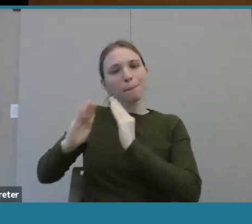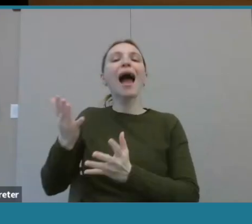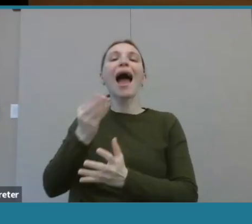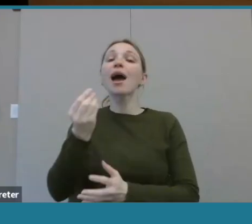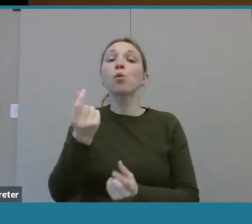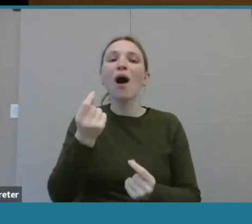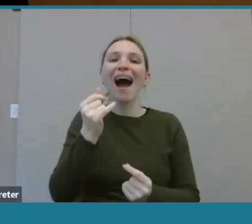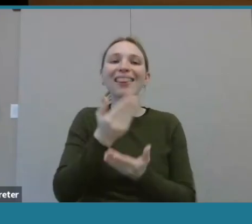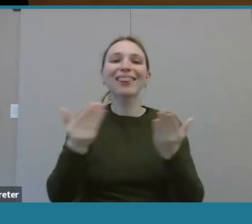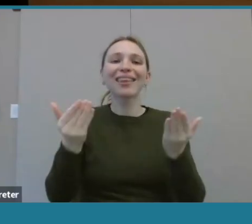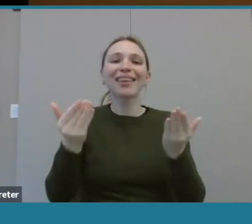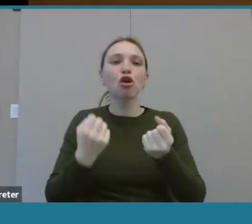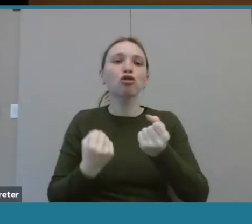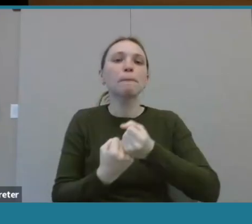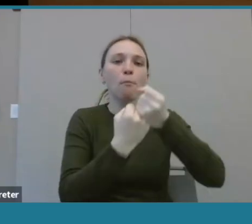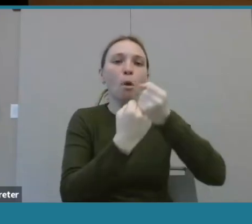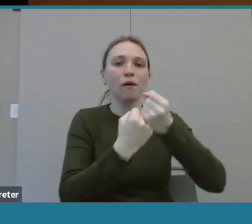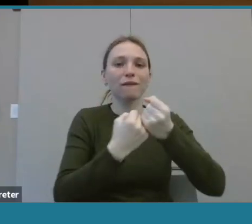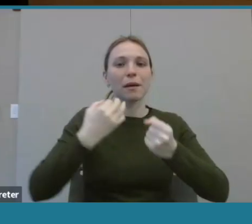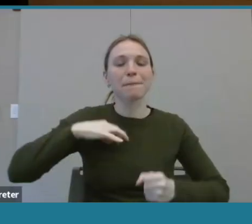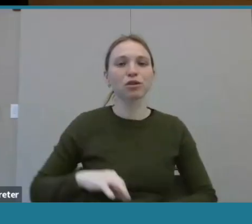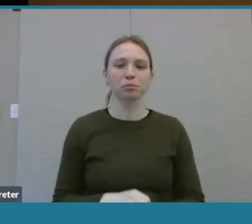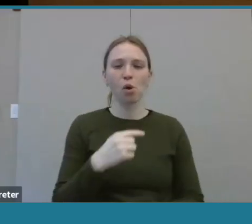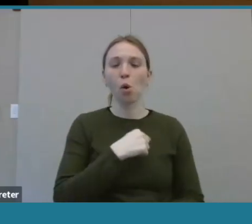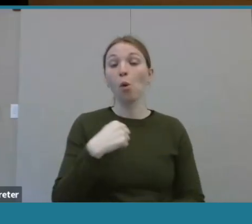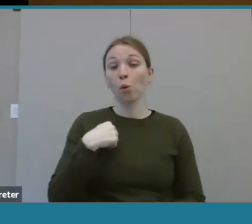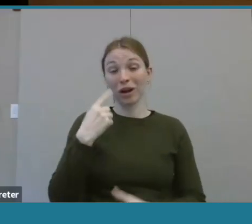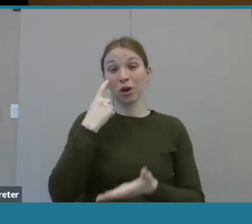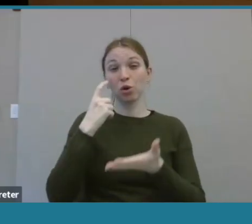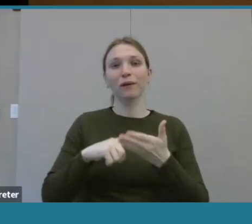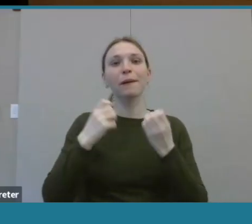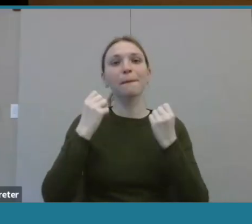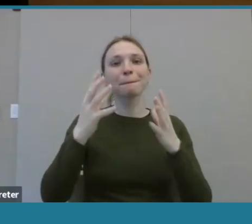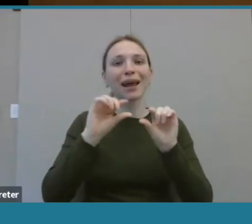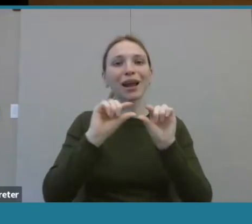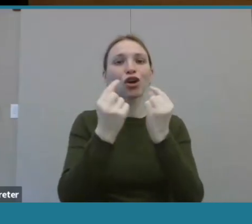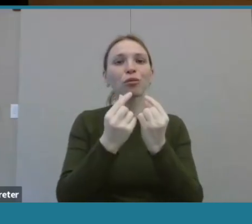So just seeing things like a lot of people brought up lighting, for example, and how lighting can be used in place.